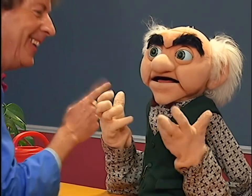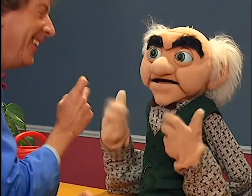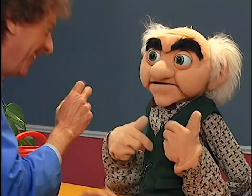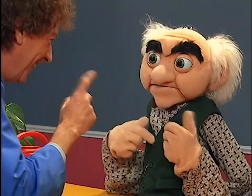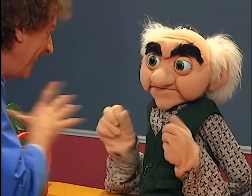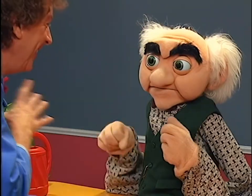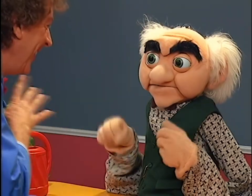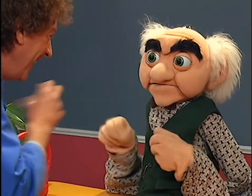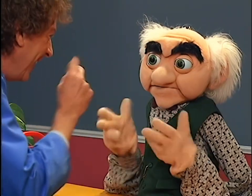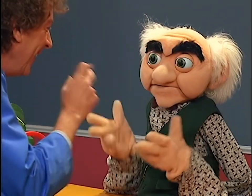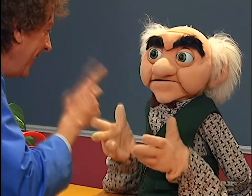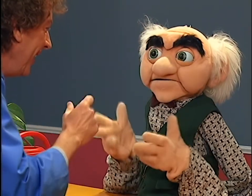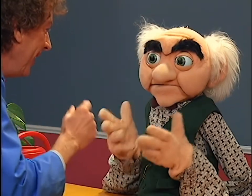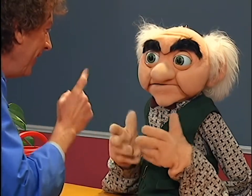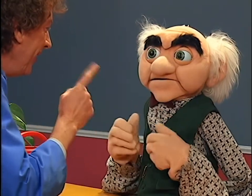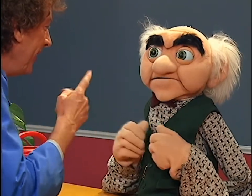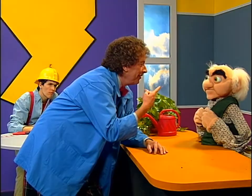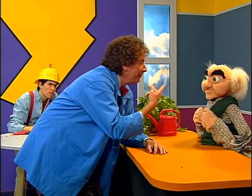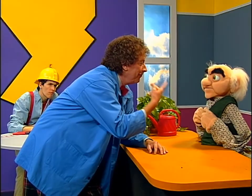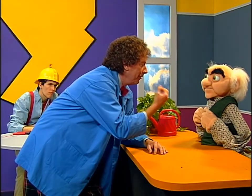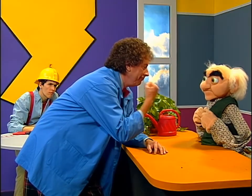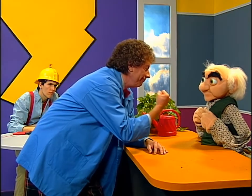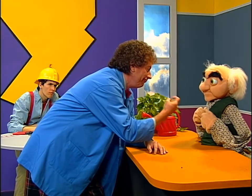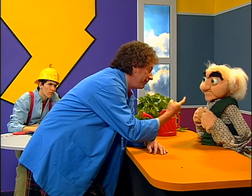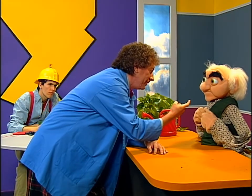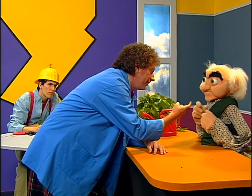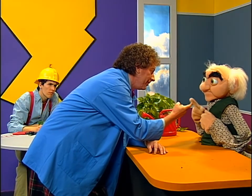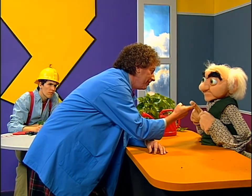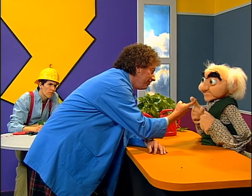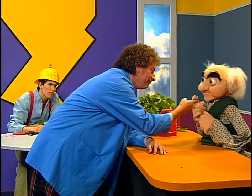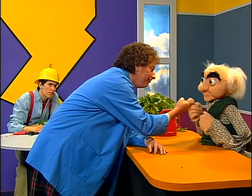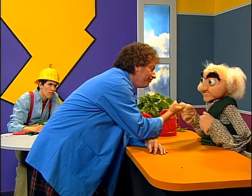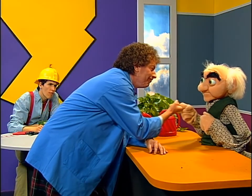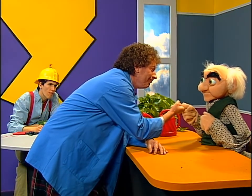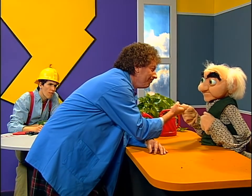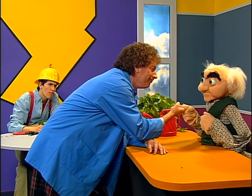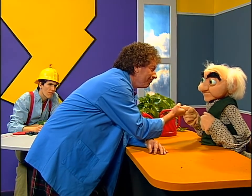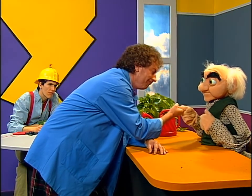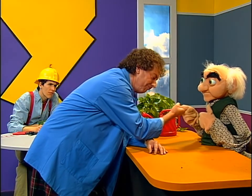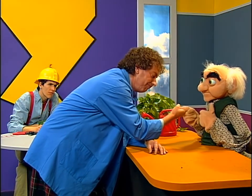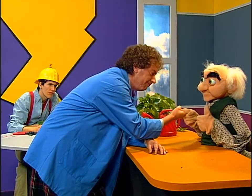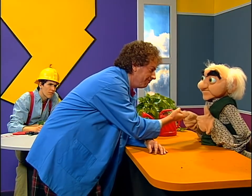HMM. YOU NEVER KNOW. ASK BILLY.